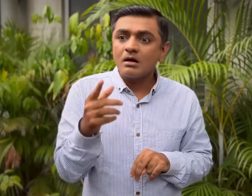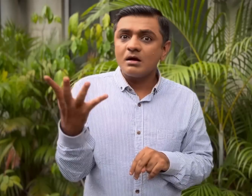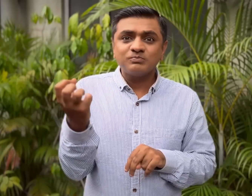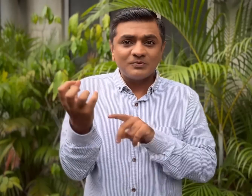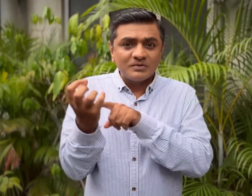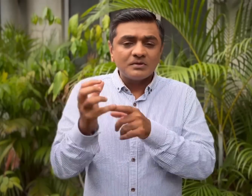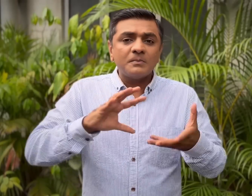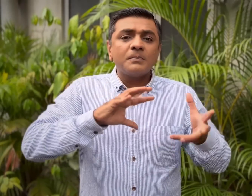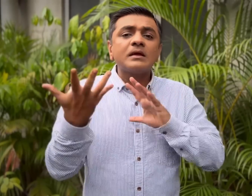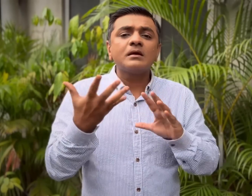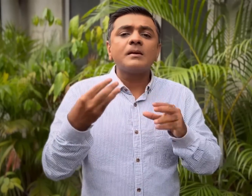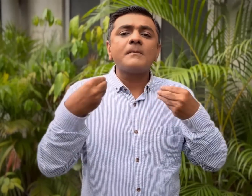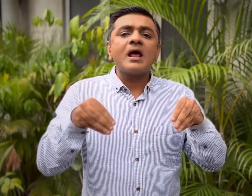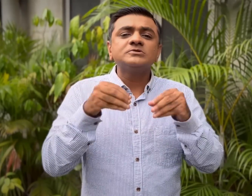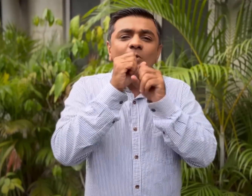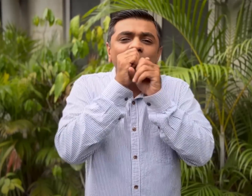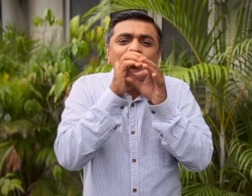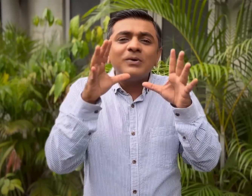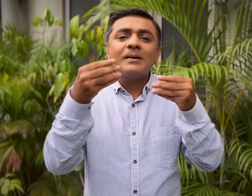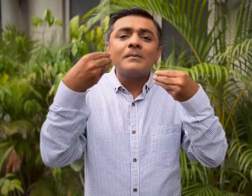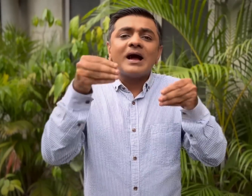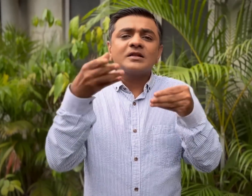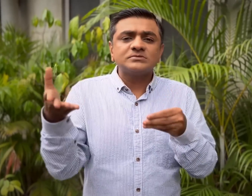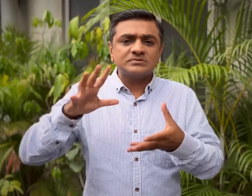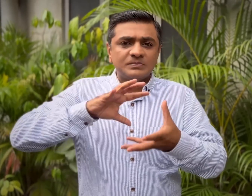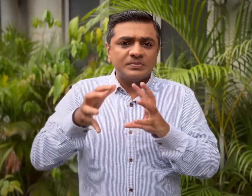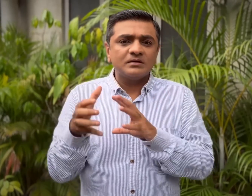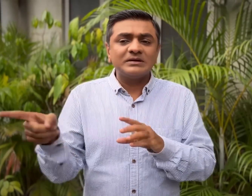These loofahs are made of plastic